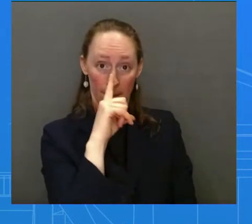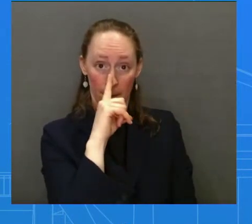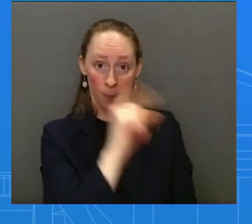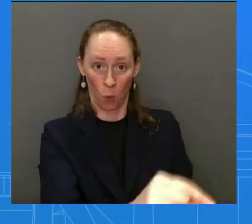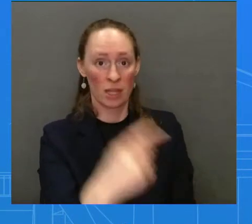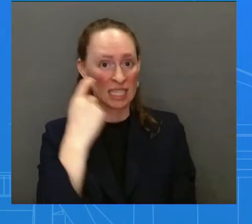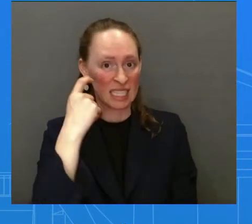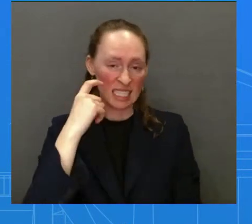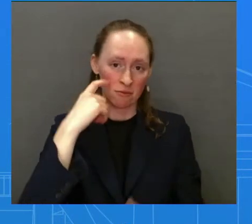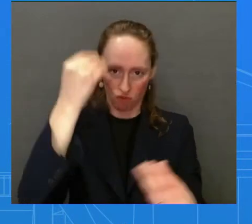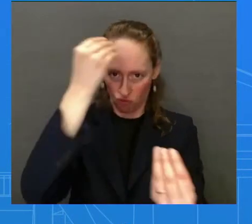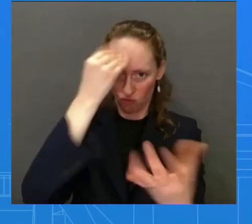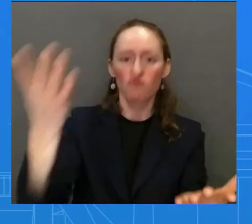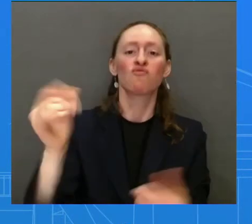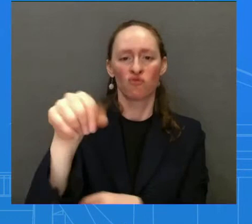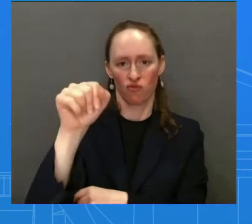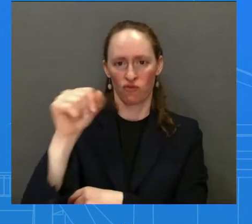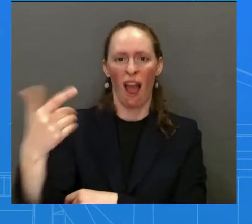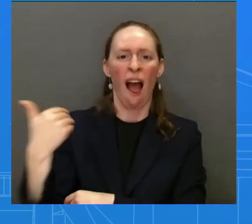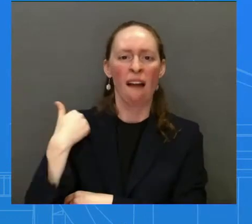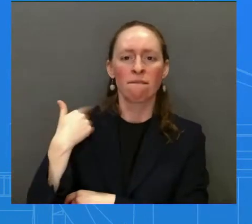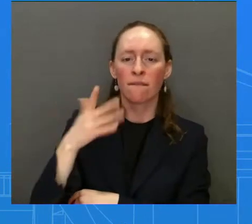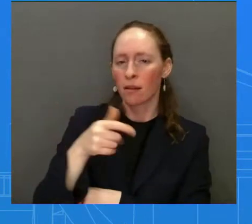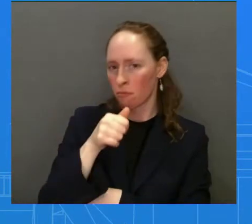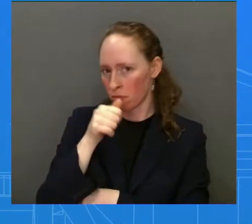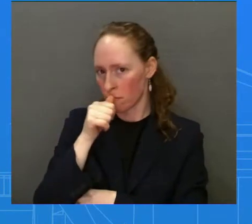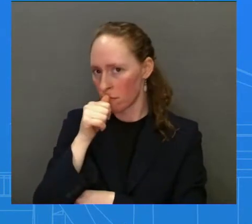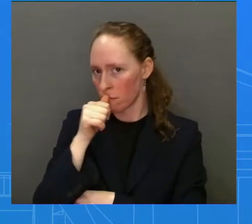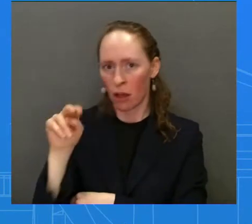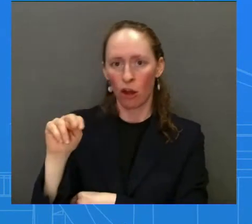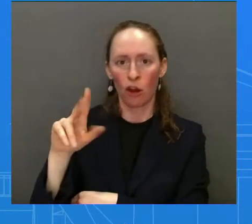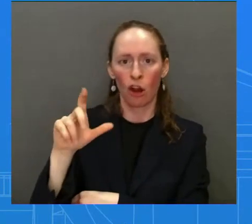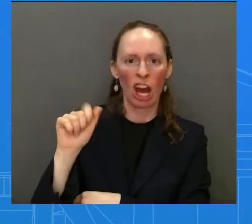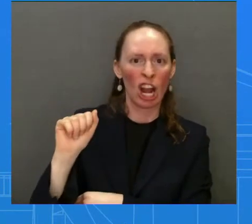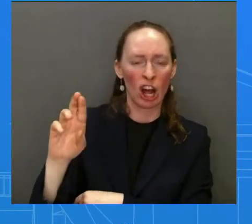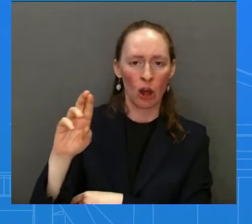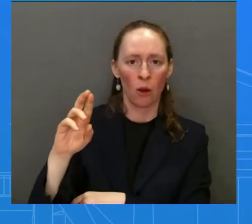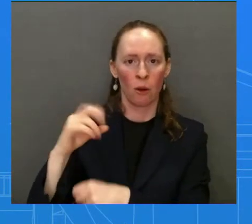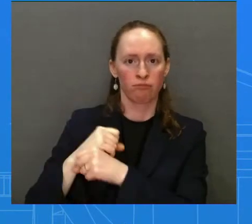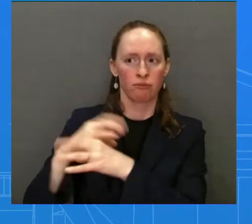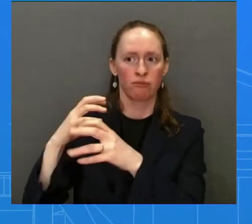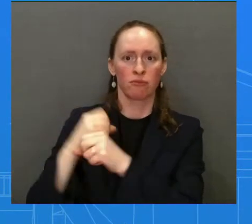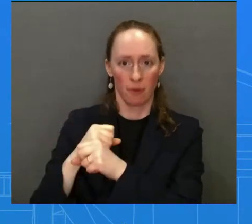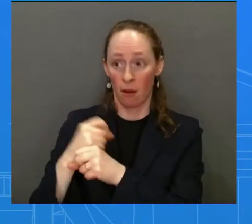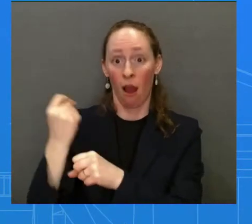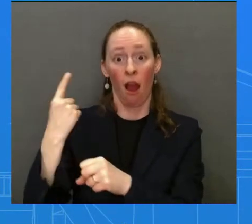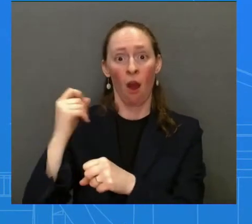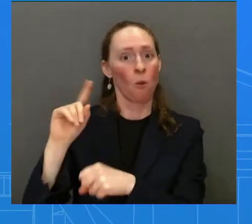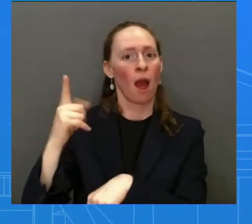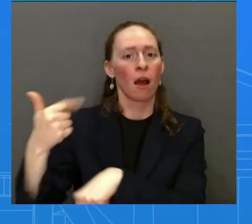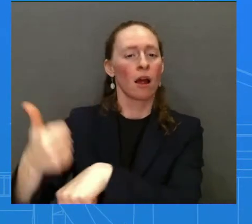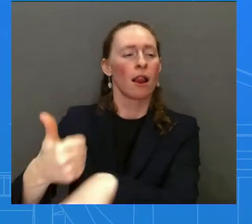What is the administration's reaction to those plans that President Putin announced? Ms. Jean-Pierre: So we're going to continue